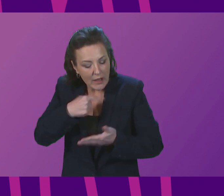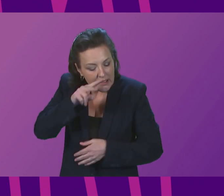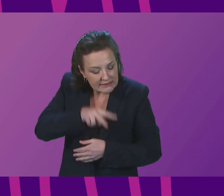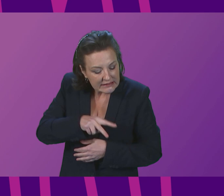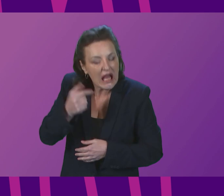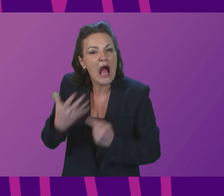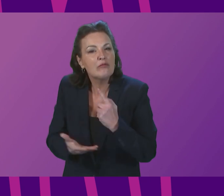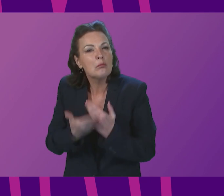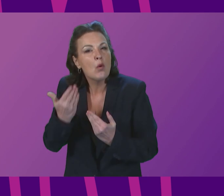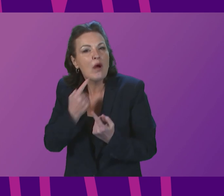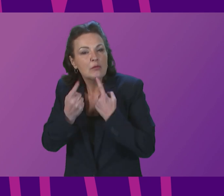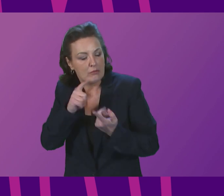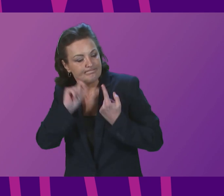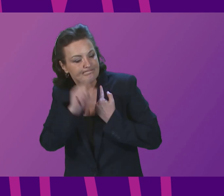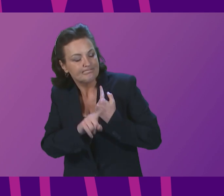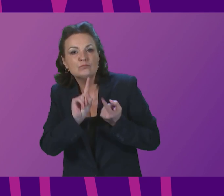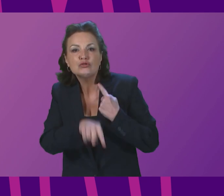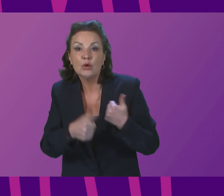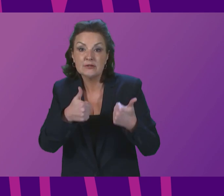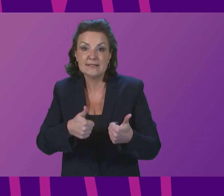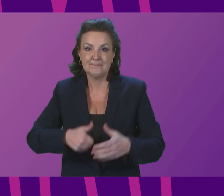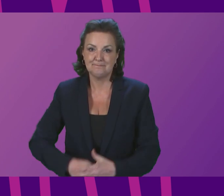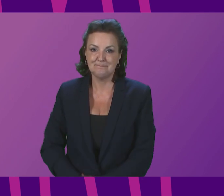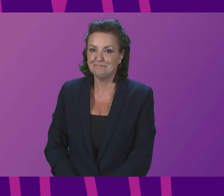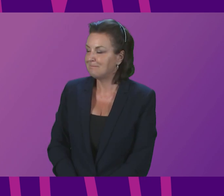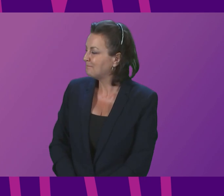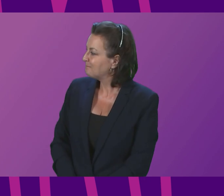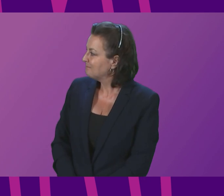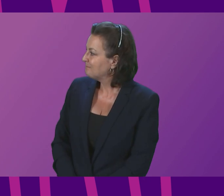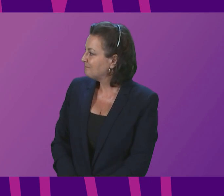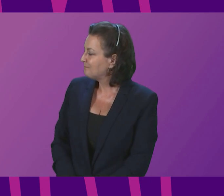to do so, I am happy to write to Murdo Fraser.